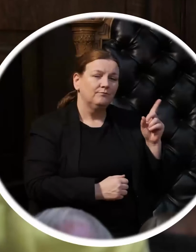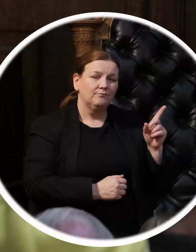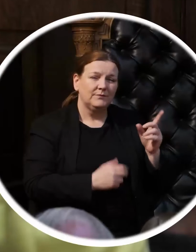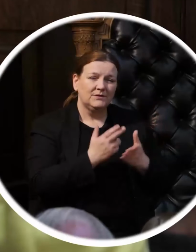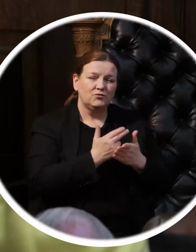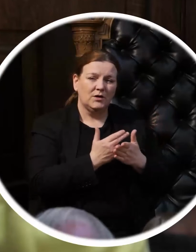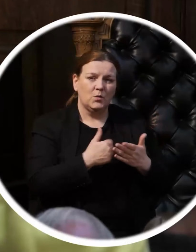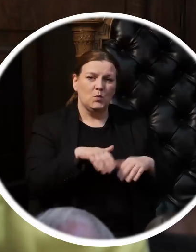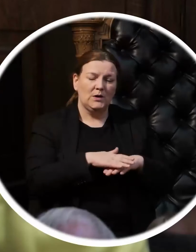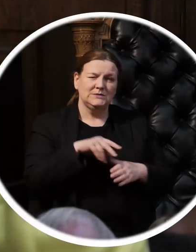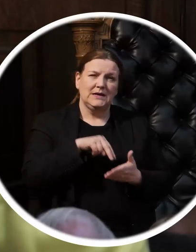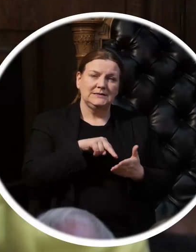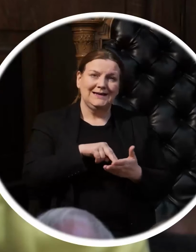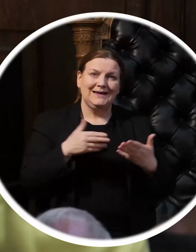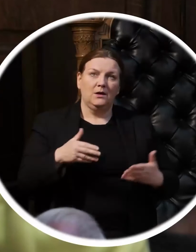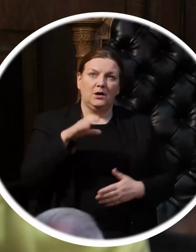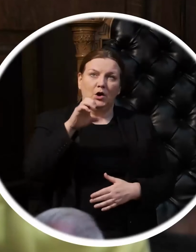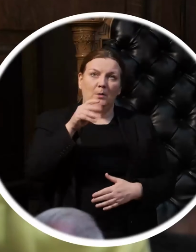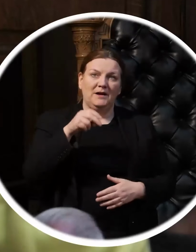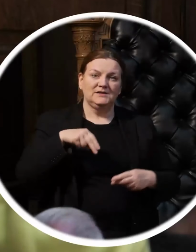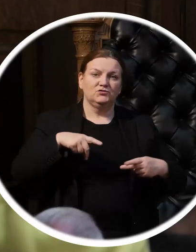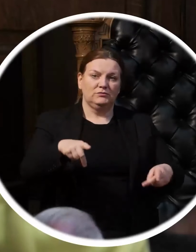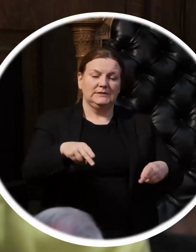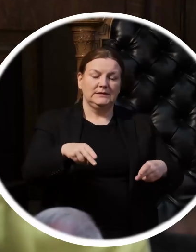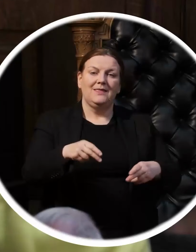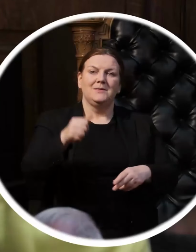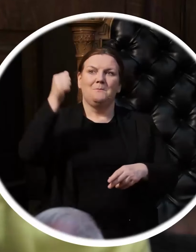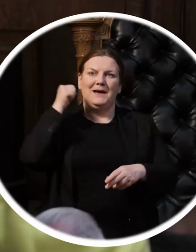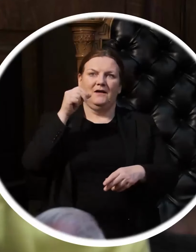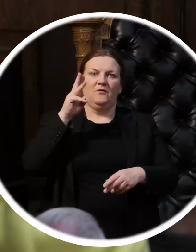Where are you standing? You're standing on Cumberland Street, which is at the back of Pearse Street station.